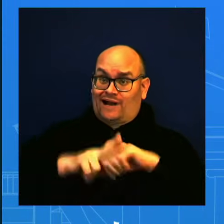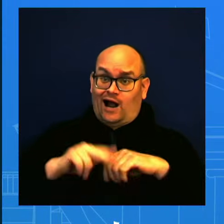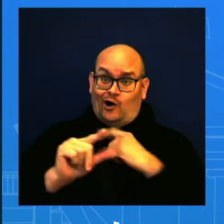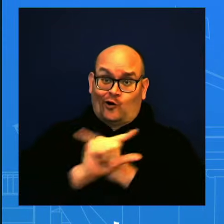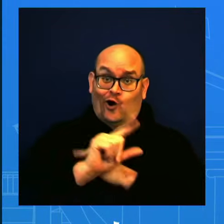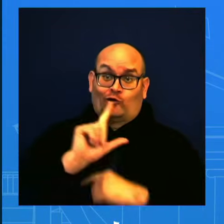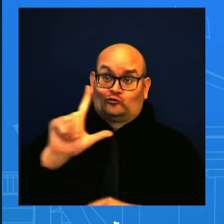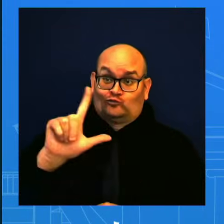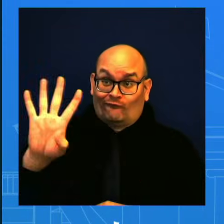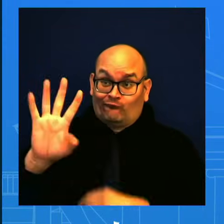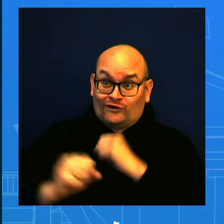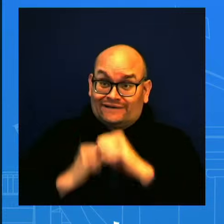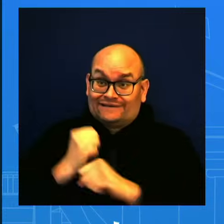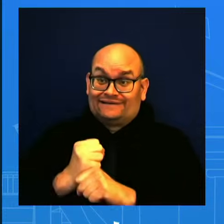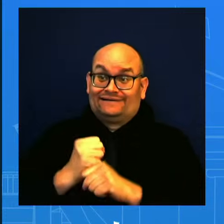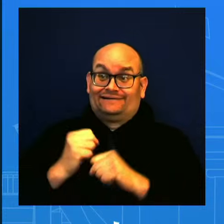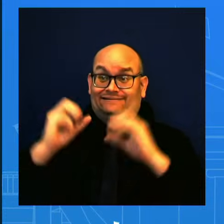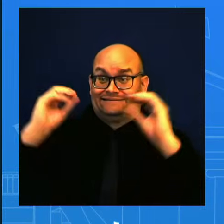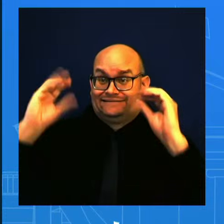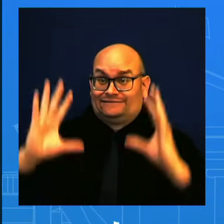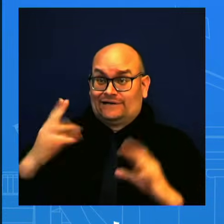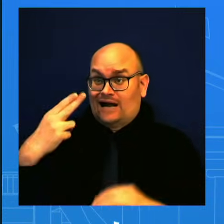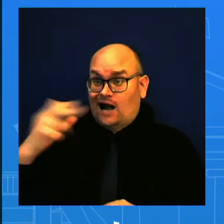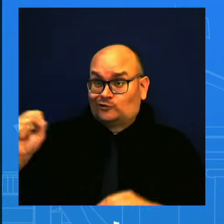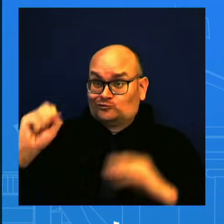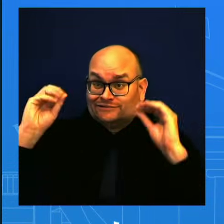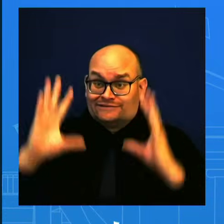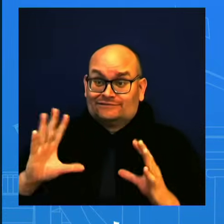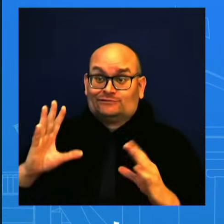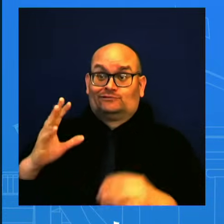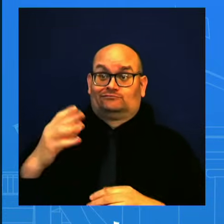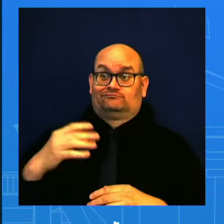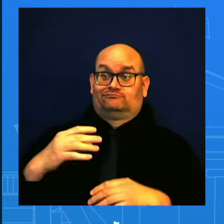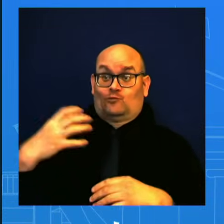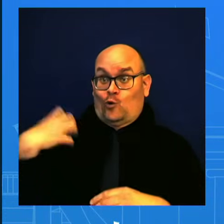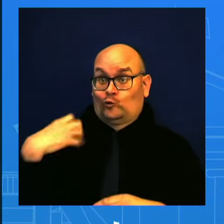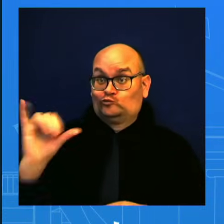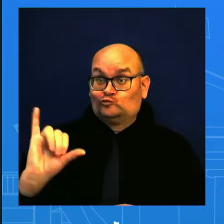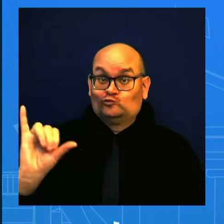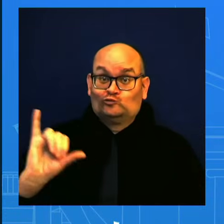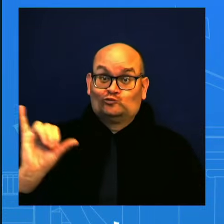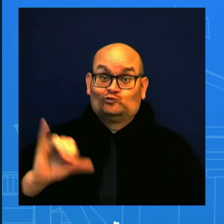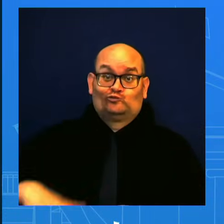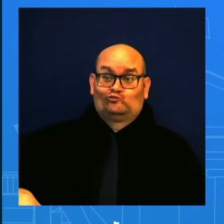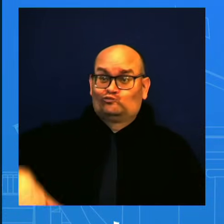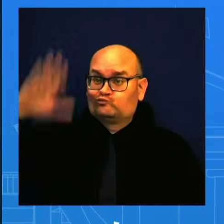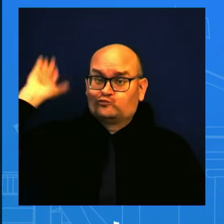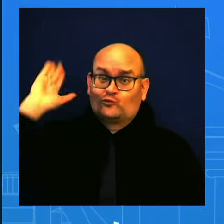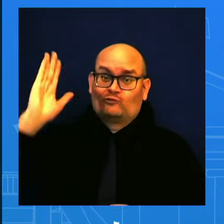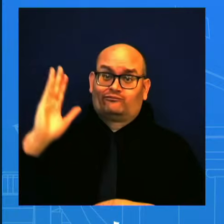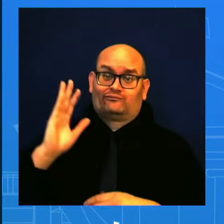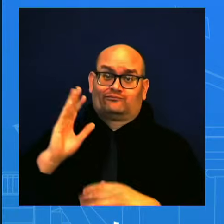condemns the attack on the Al Asad base yesterday. Our hearts go out to the service members who were --